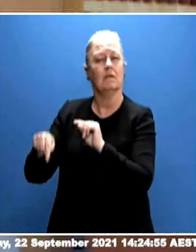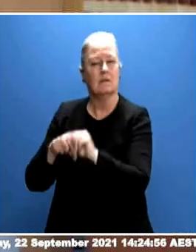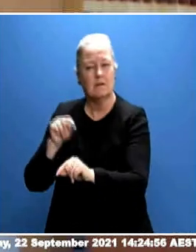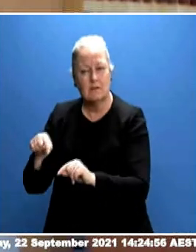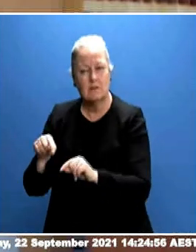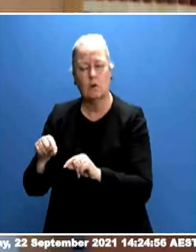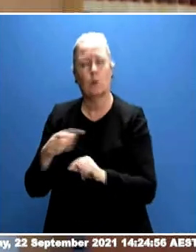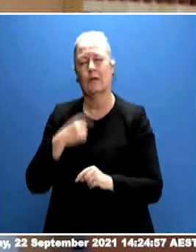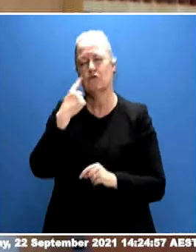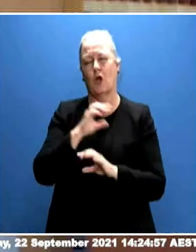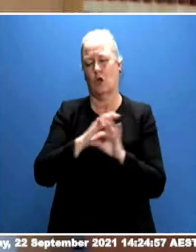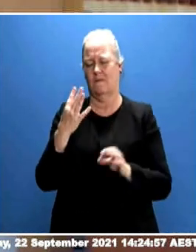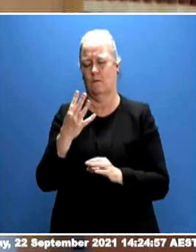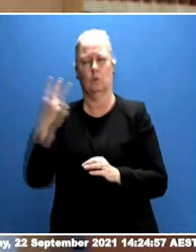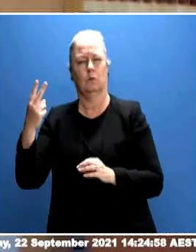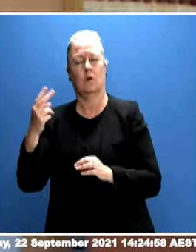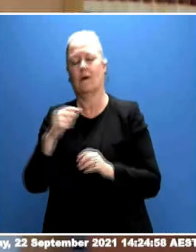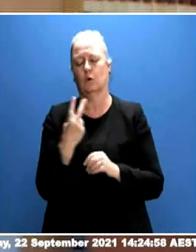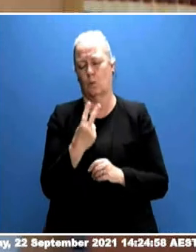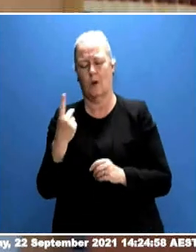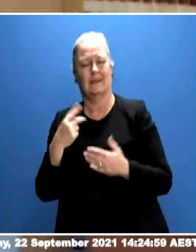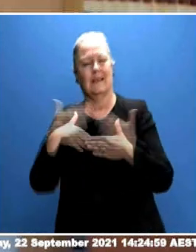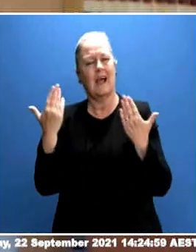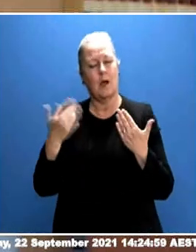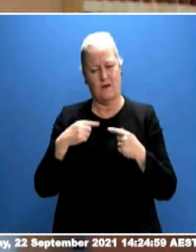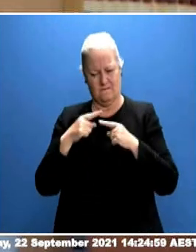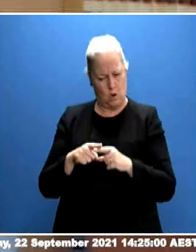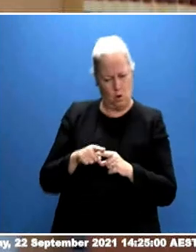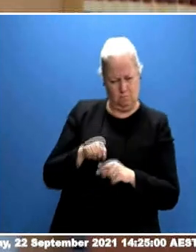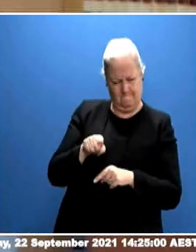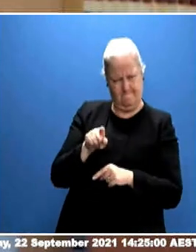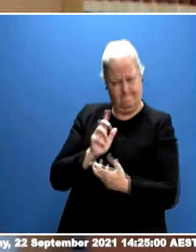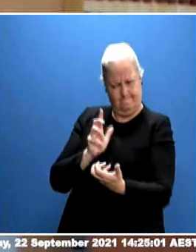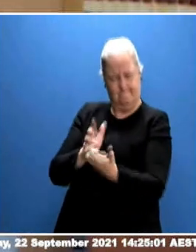we go to what's necessary for the child, so it may not be the full 21 days.